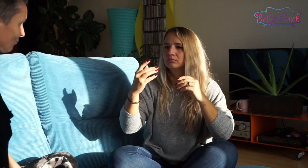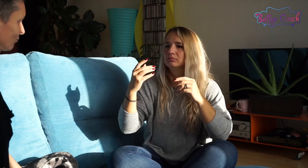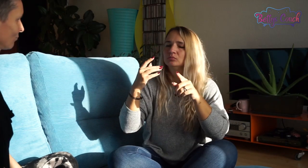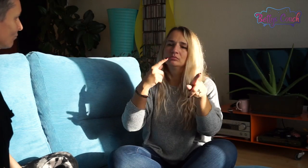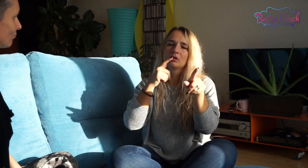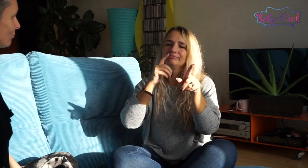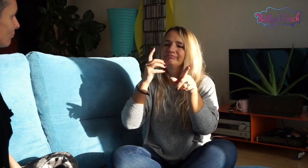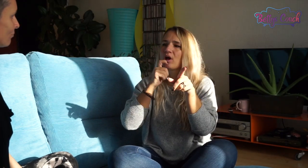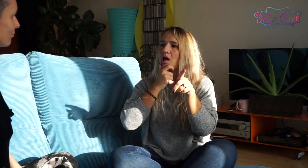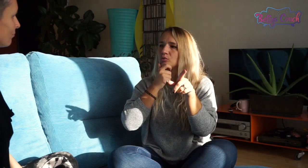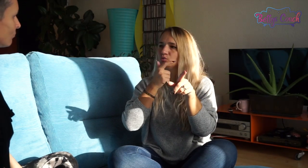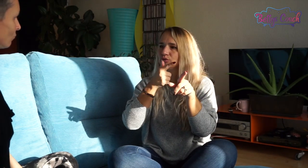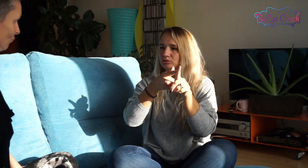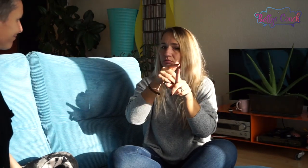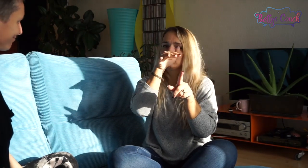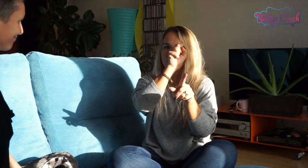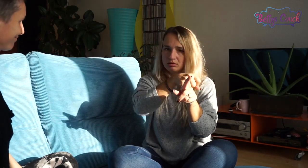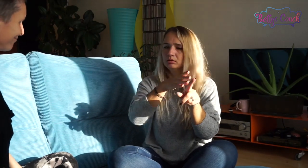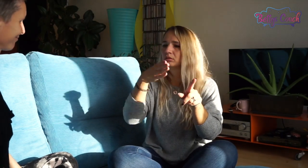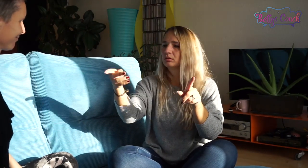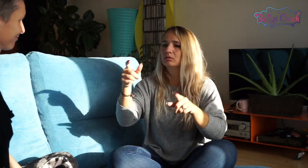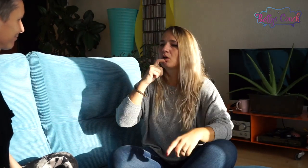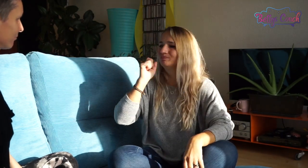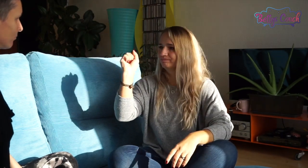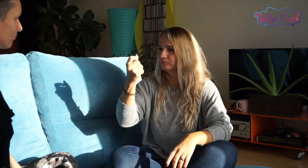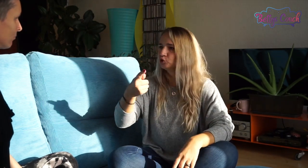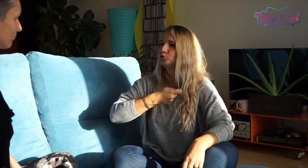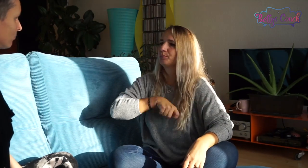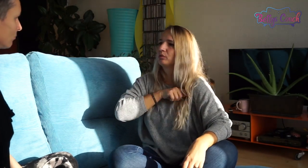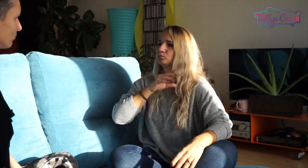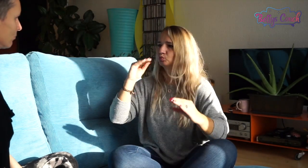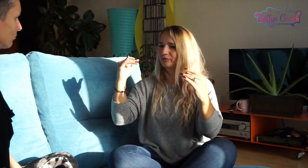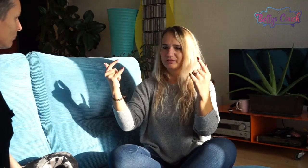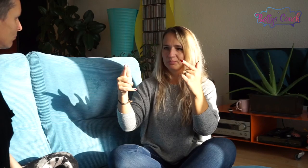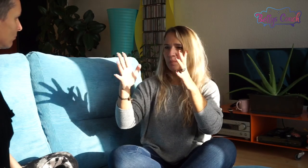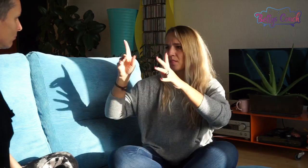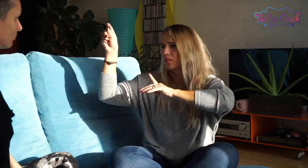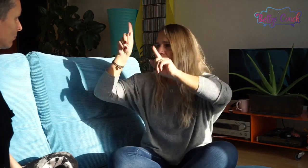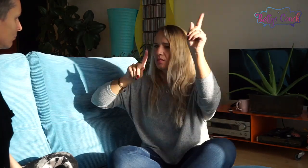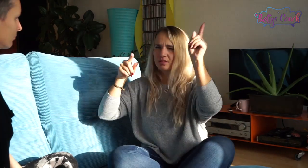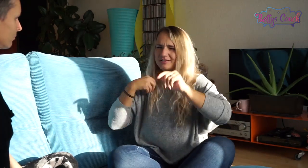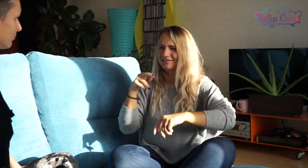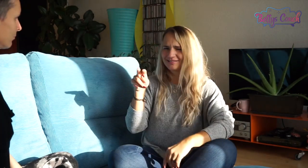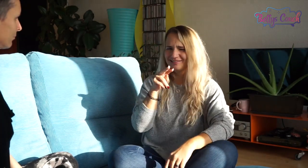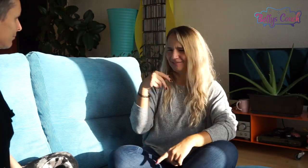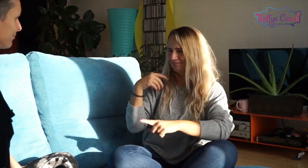One only knew English, the other only Spanish. I watched both of them how one tried to make himself understood.